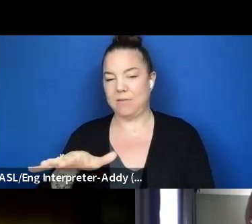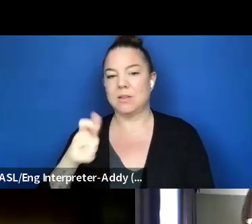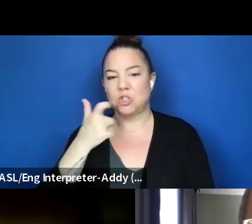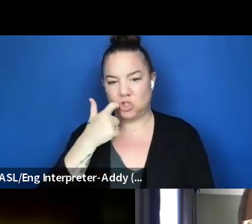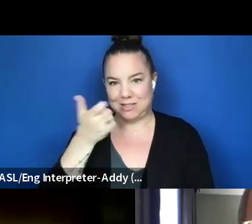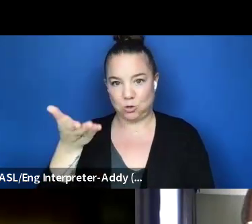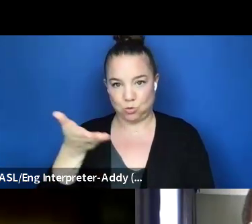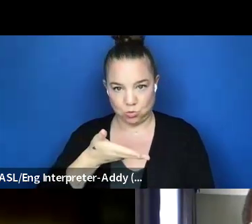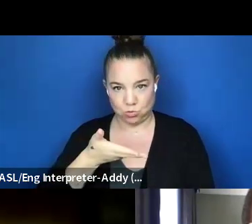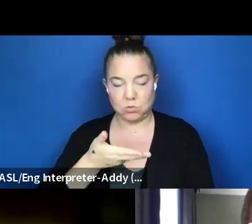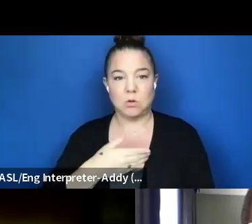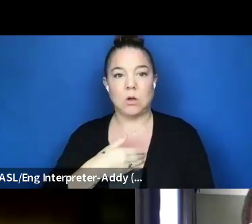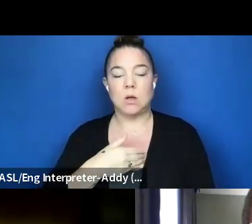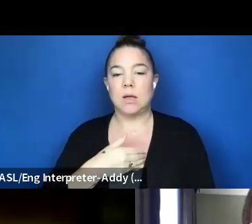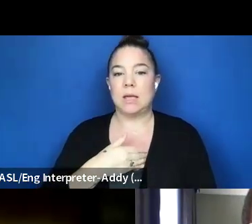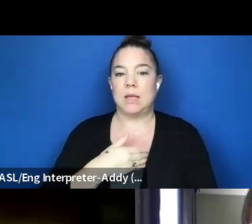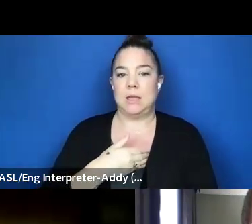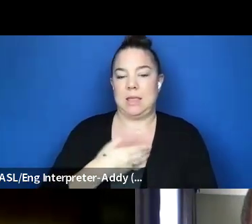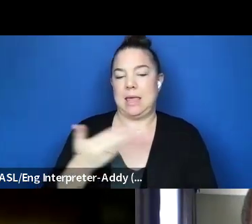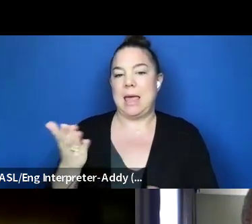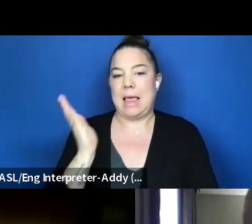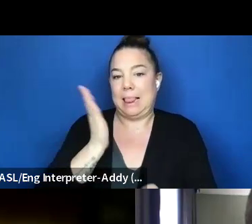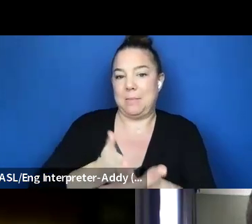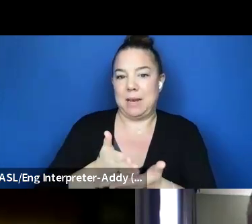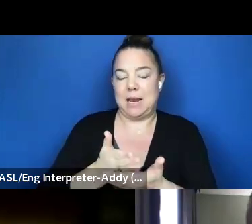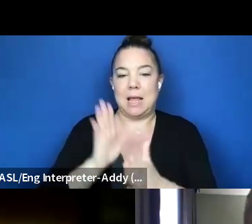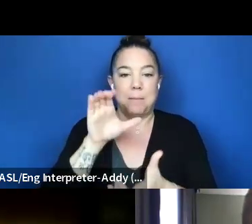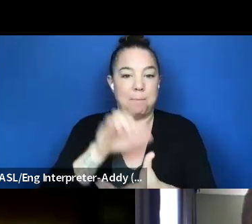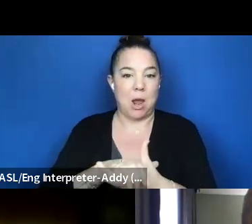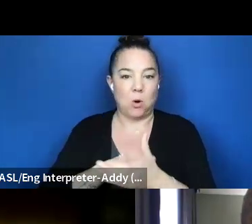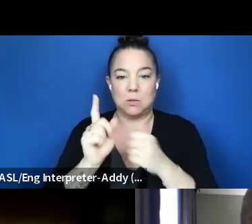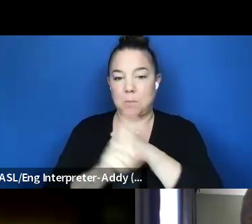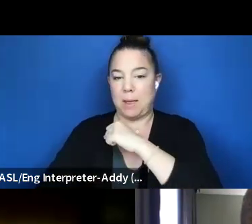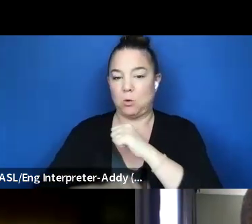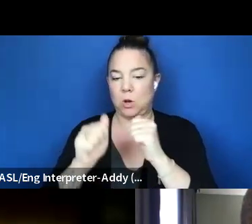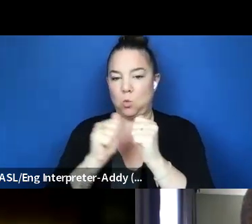Adeleigh Belyeu: eliminating the marriage penalty, and SSI Adeleigh Belyeu: would